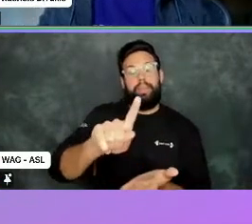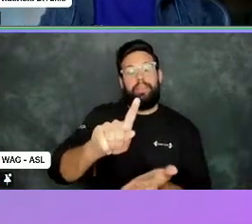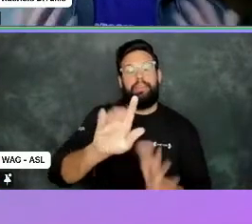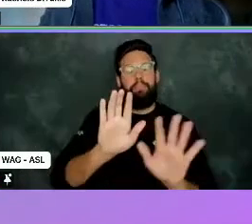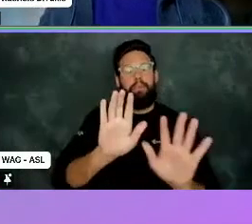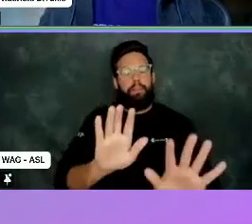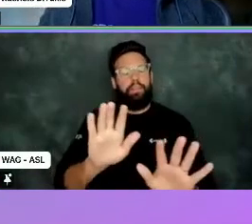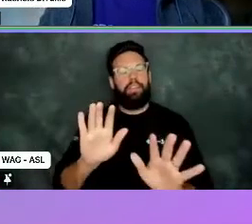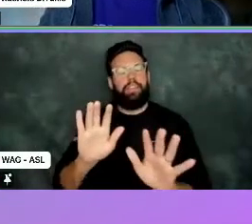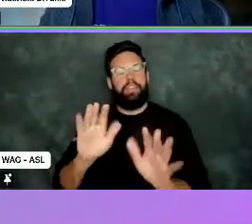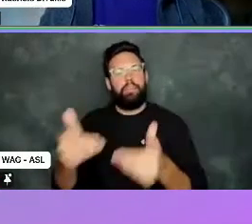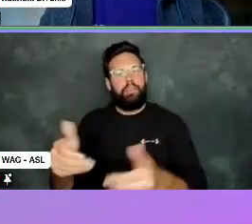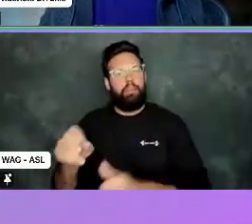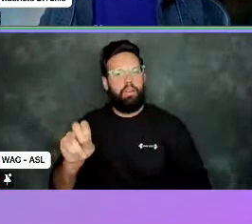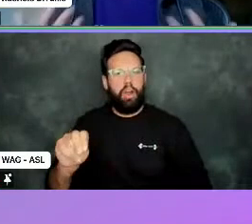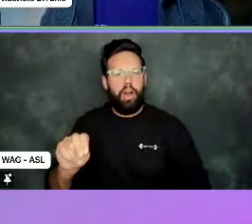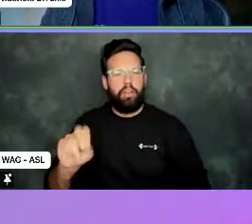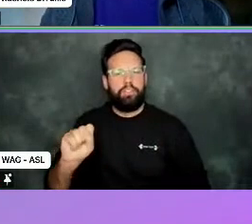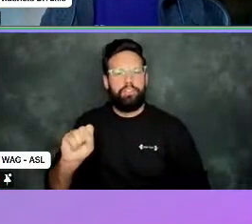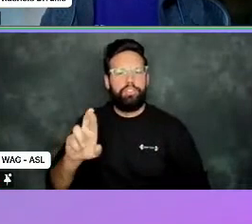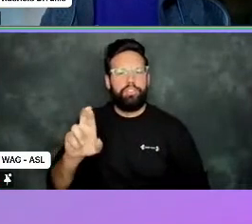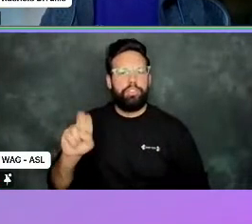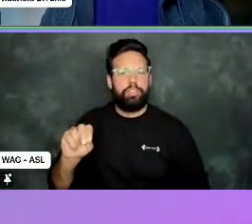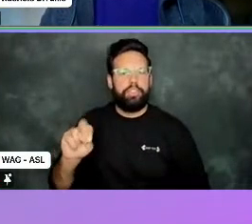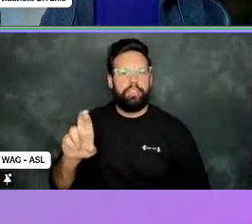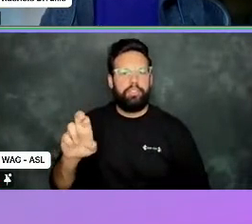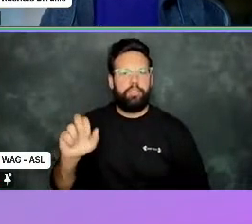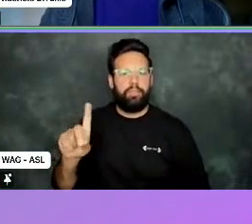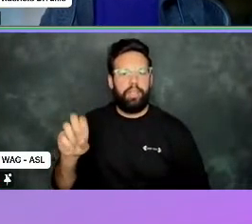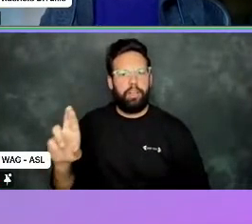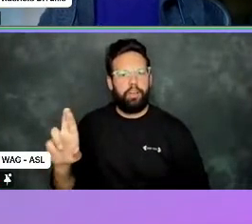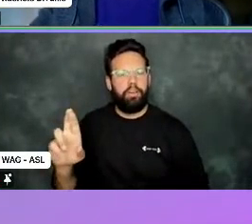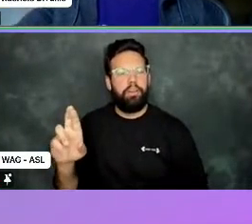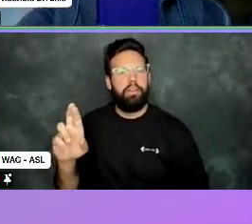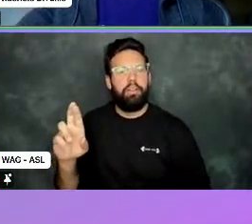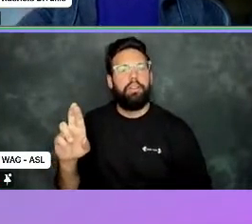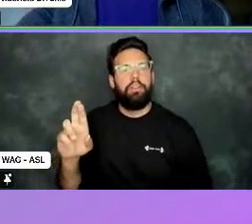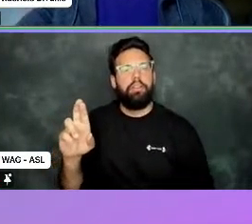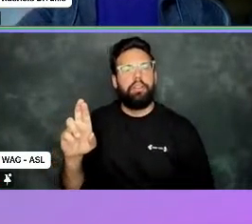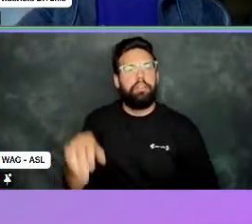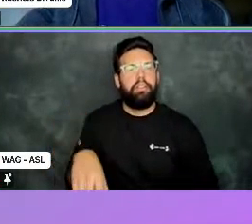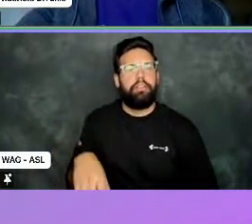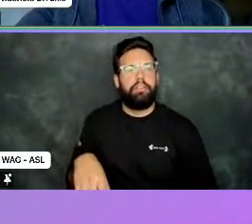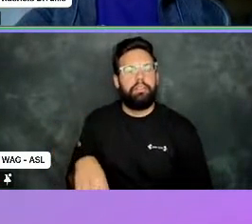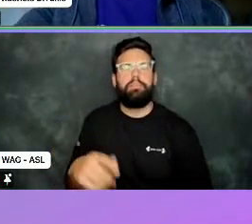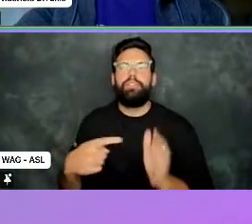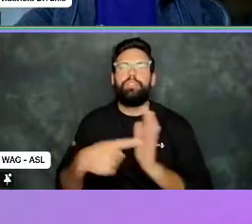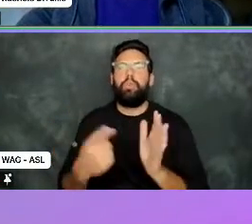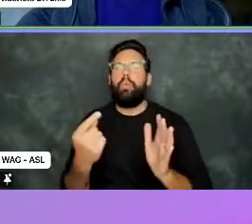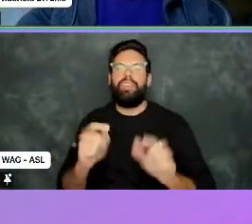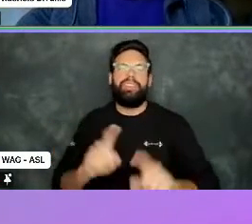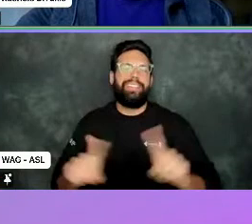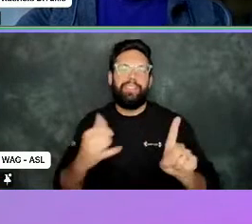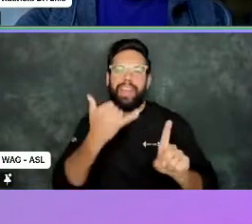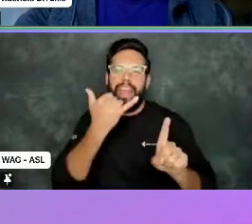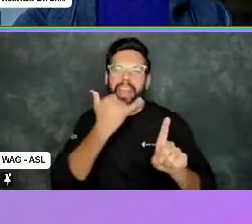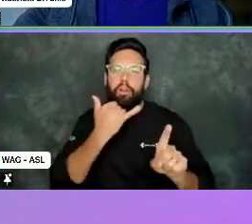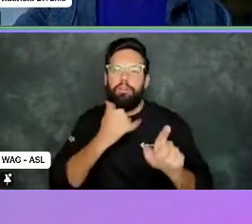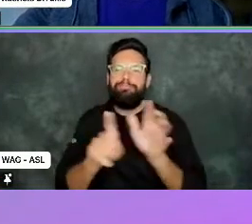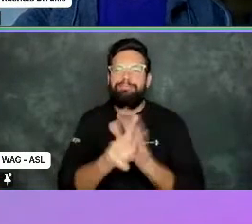OK, so I disabled Javascript, and now I'm gonna submit the form again. I'm going to turn on the screen reader and